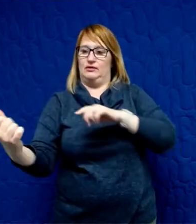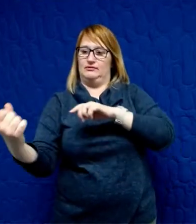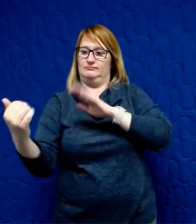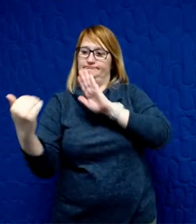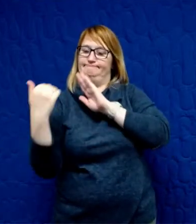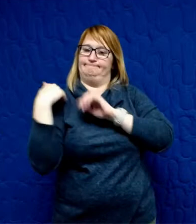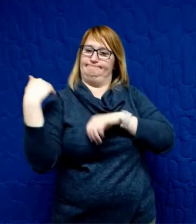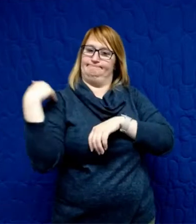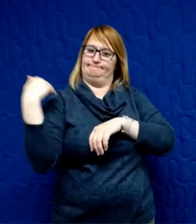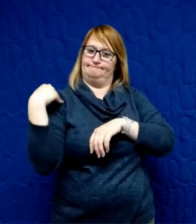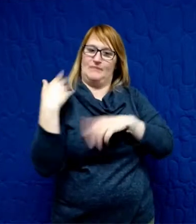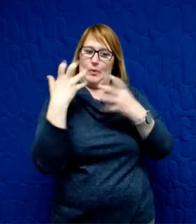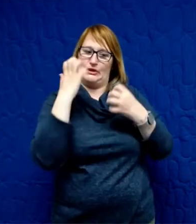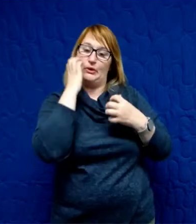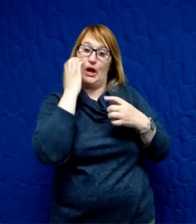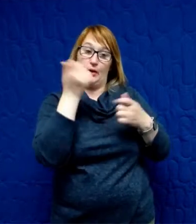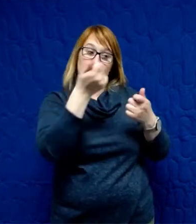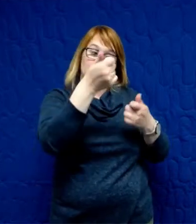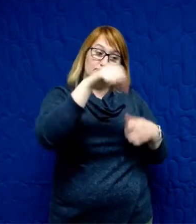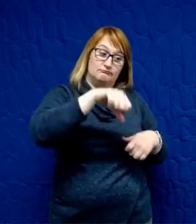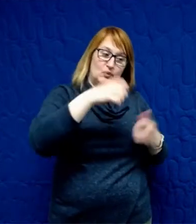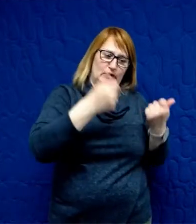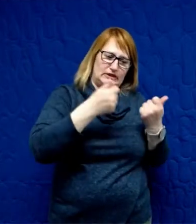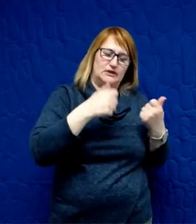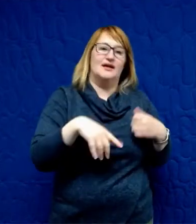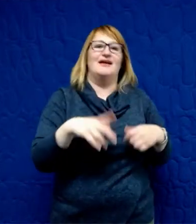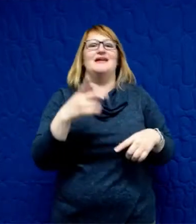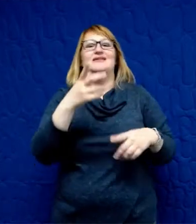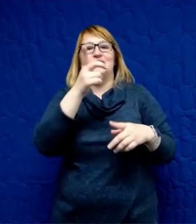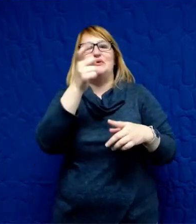double-check as the primary presenter and then pass that excellent very